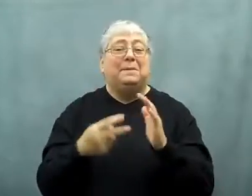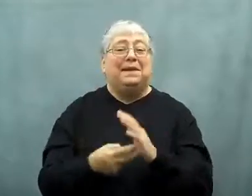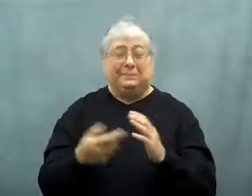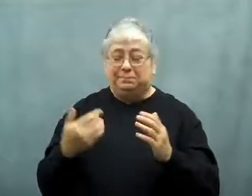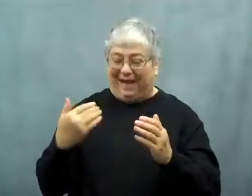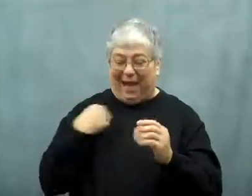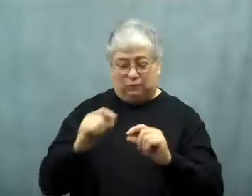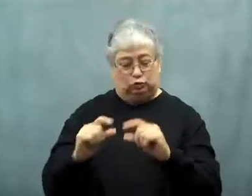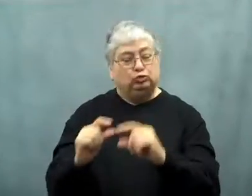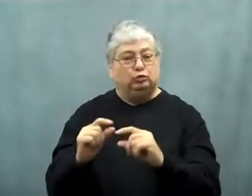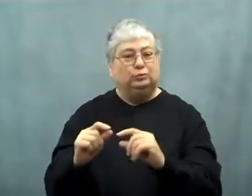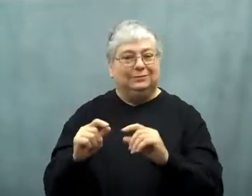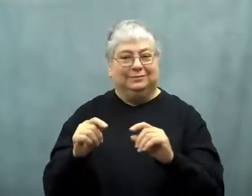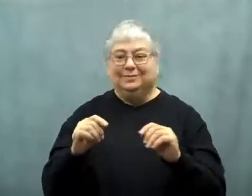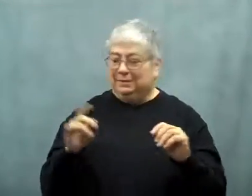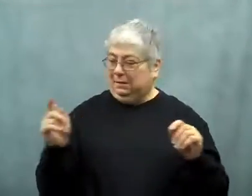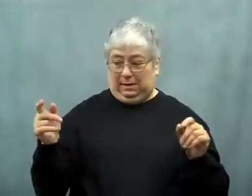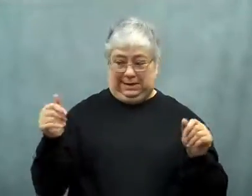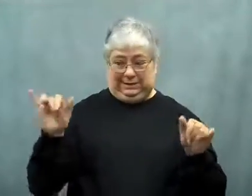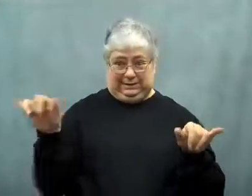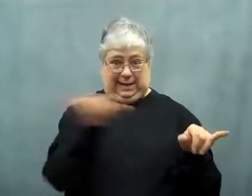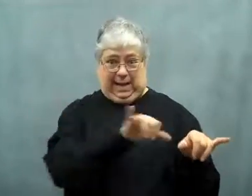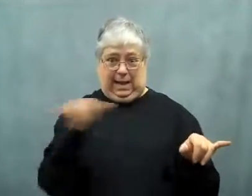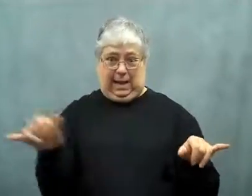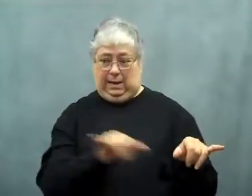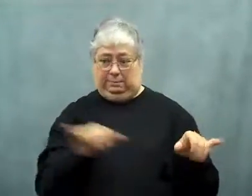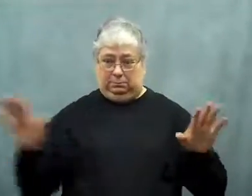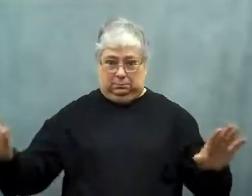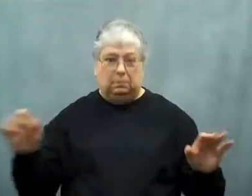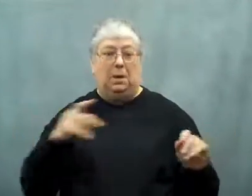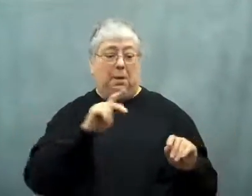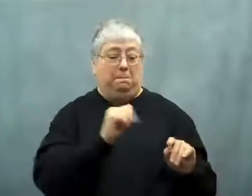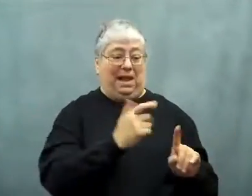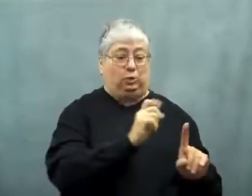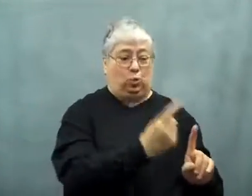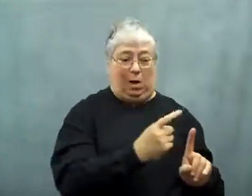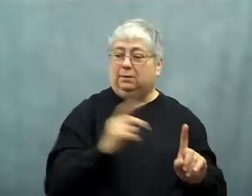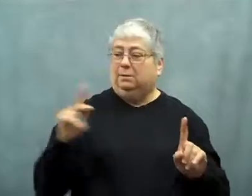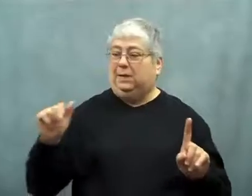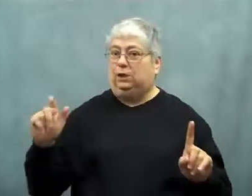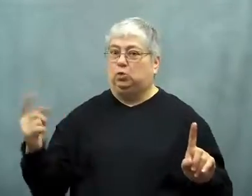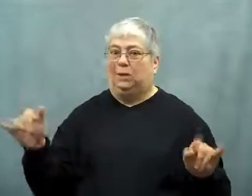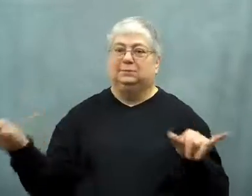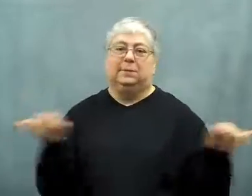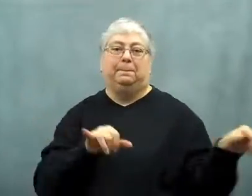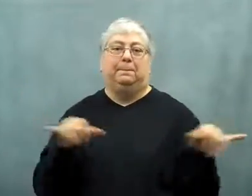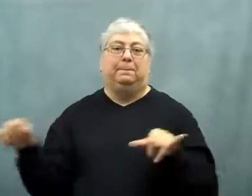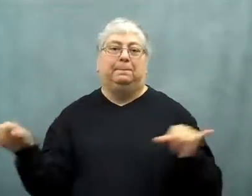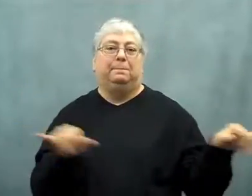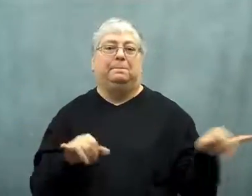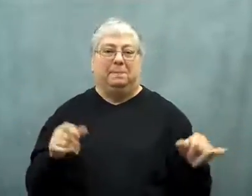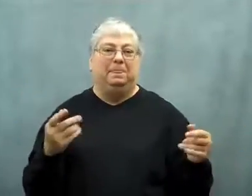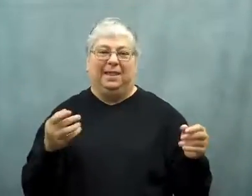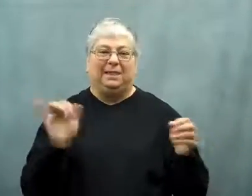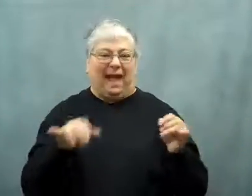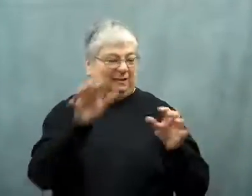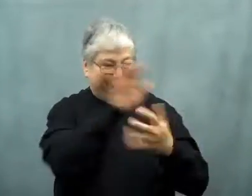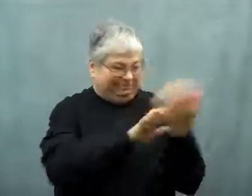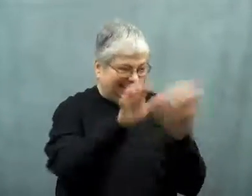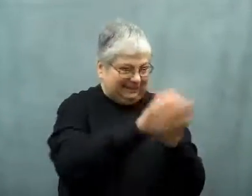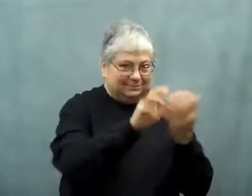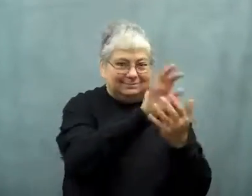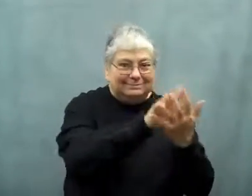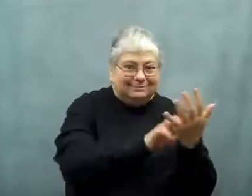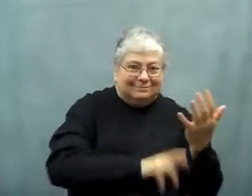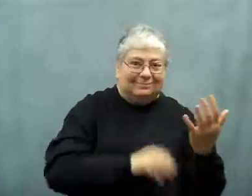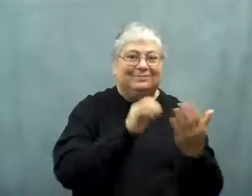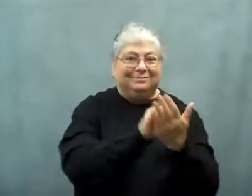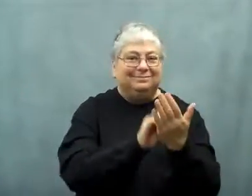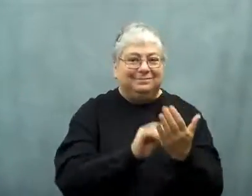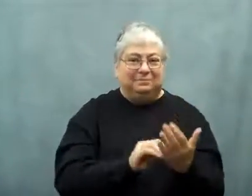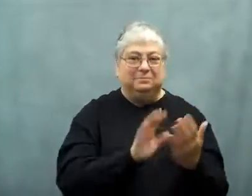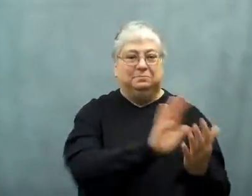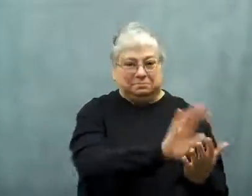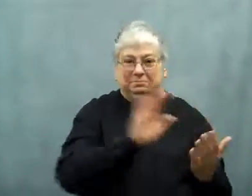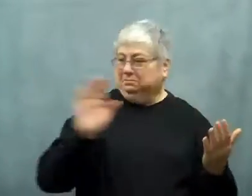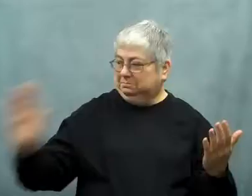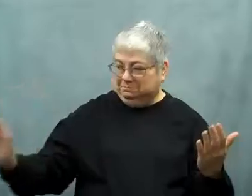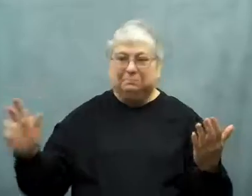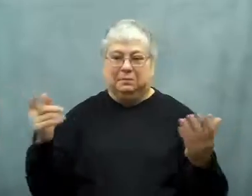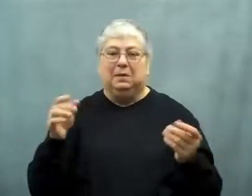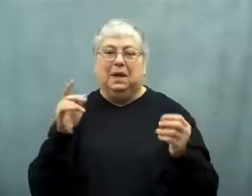The sender would have used page one to write the message in code.